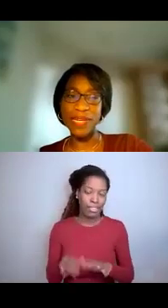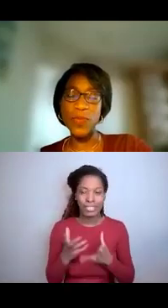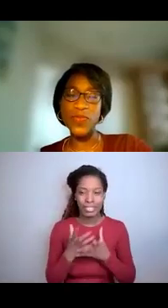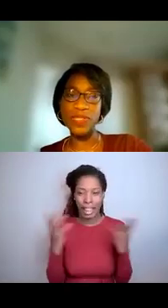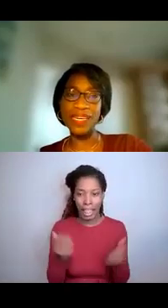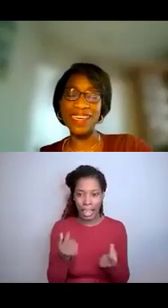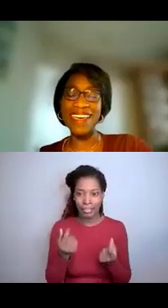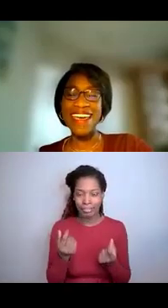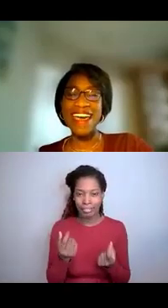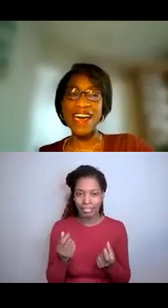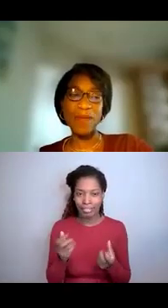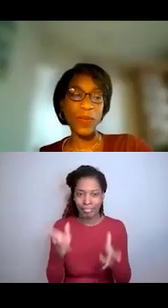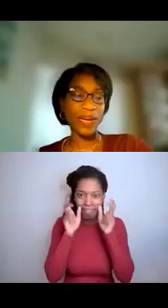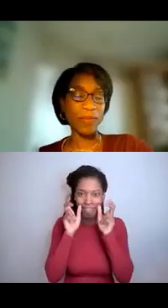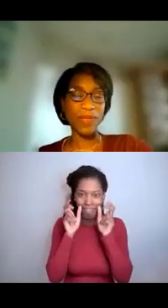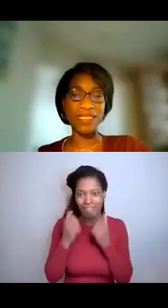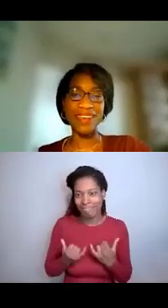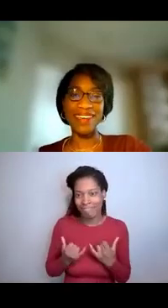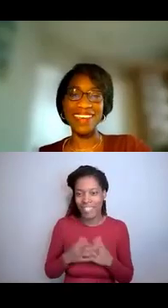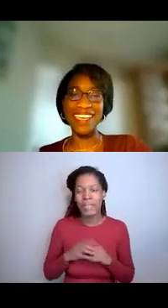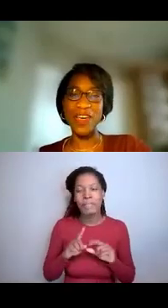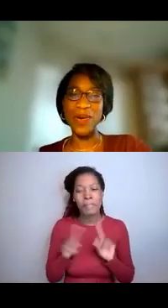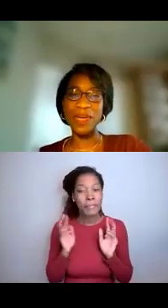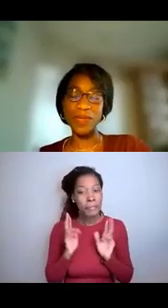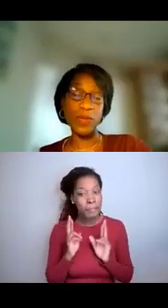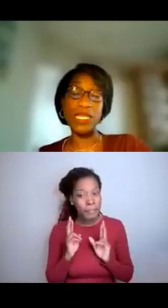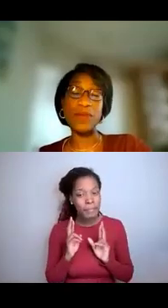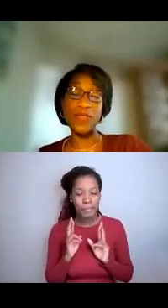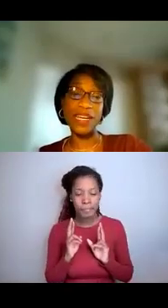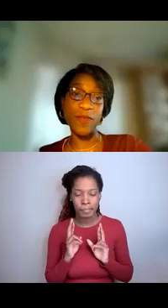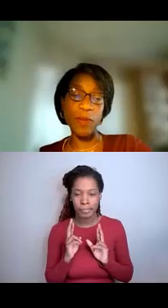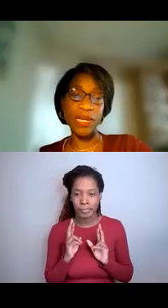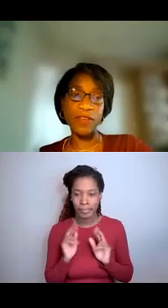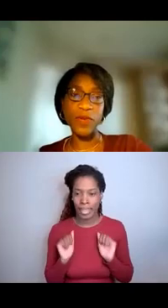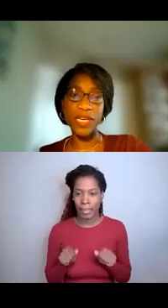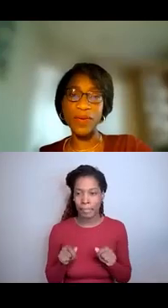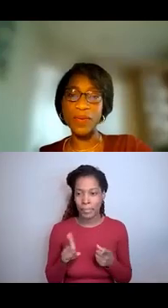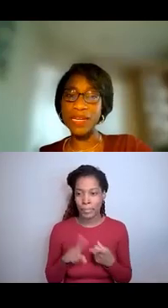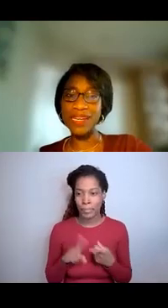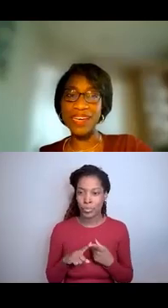but hopefully it was very informative for you,